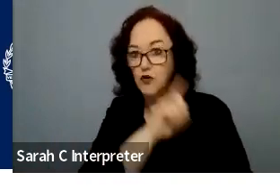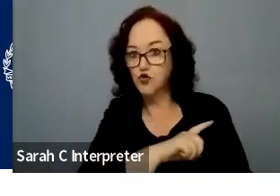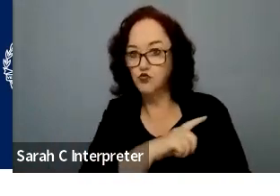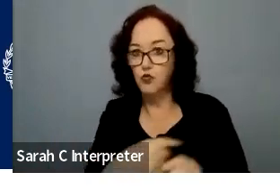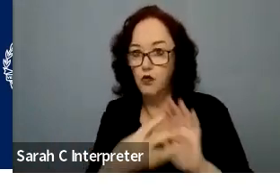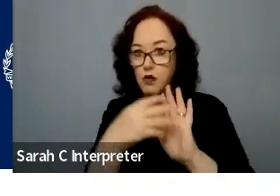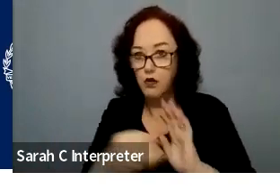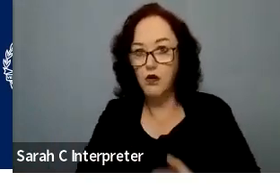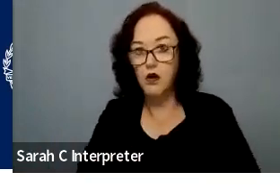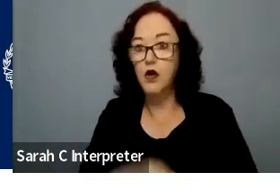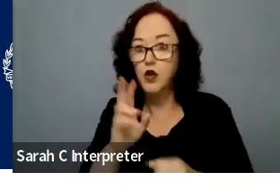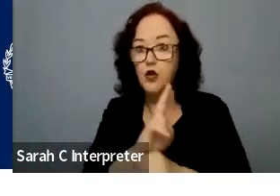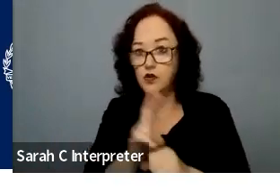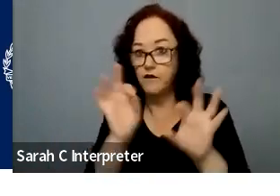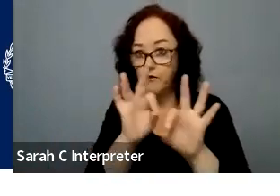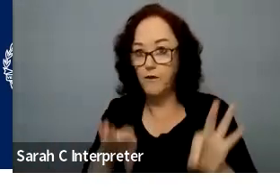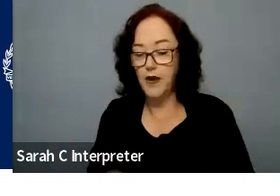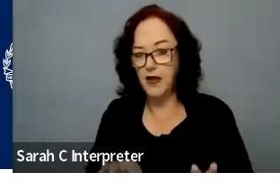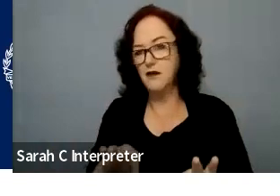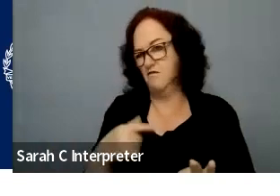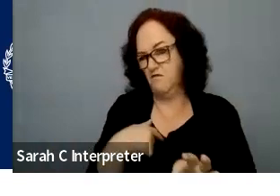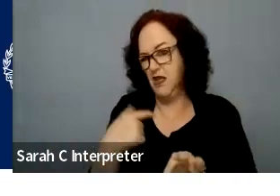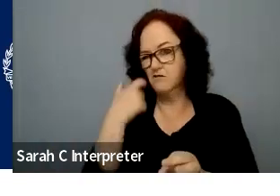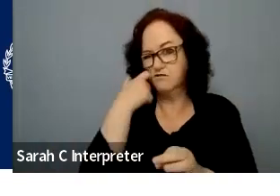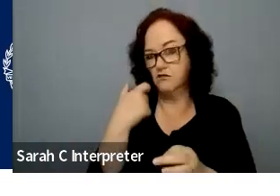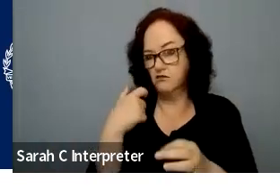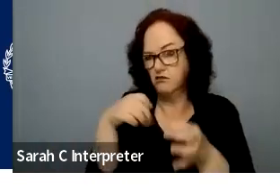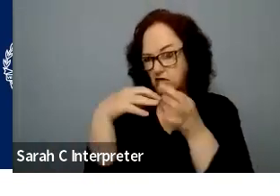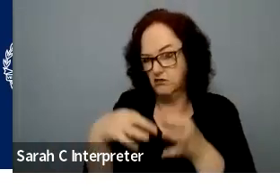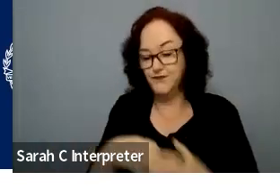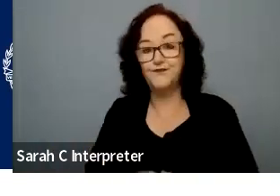format that I mentioned and that I'm going to discuss with you in just a moment, I was not ever